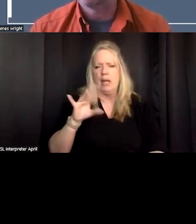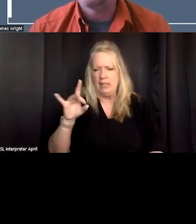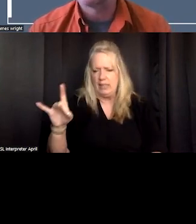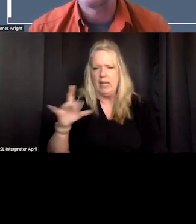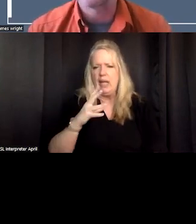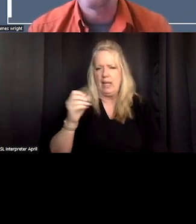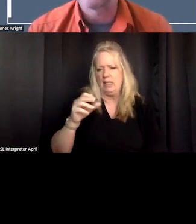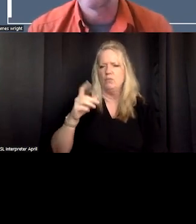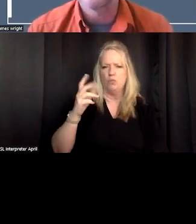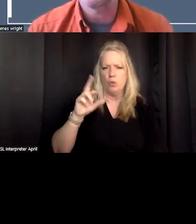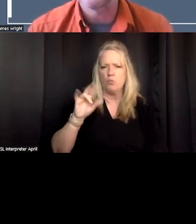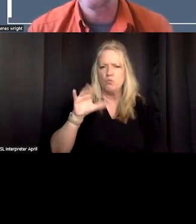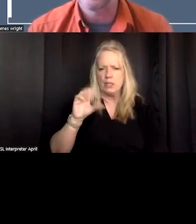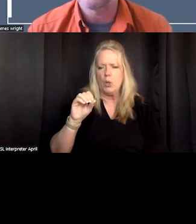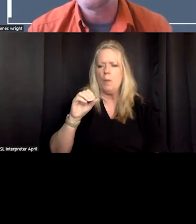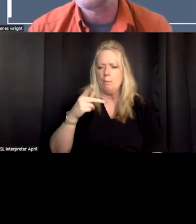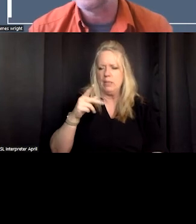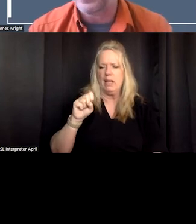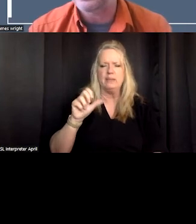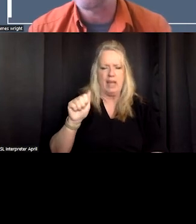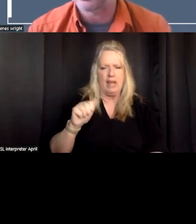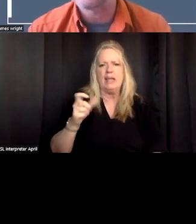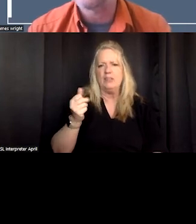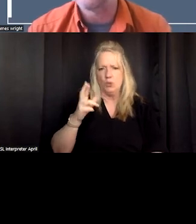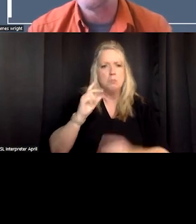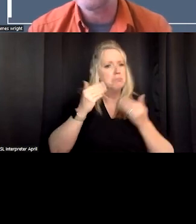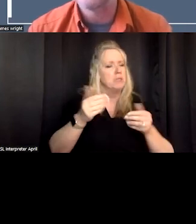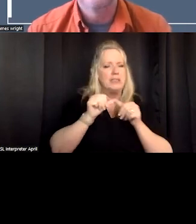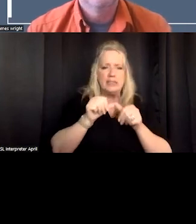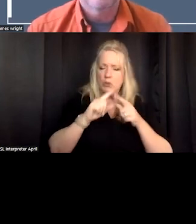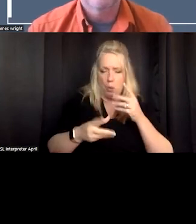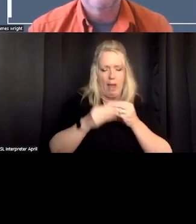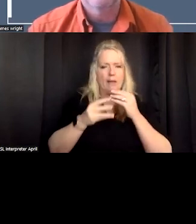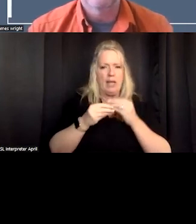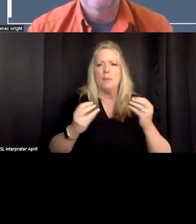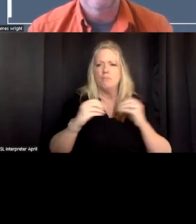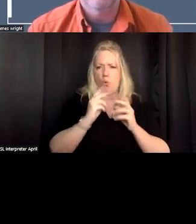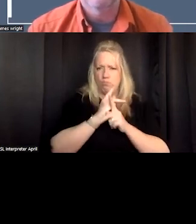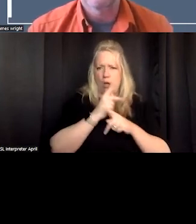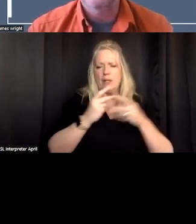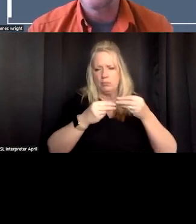PSA SCRIPT. PLEASE DO. WE ARE GOING TO CONTINUE ADDING PRODUCTS TO THIS. WE ARE, REQUESTING